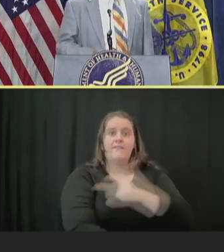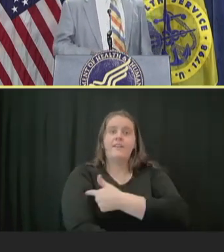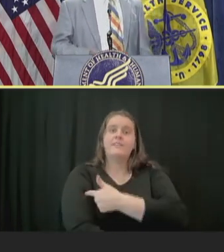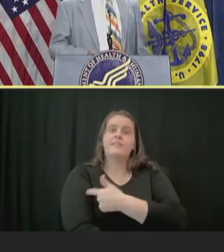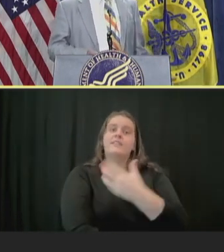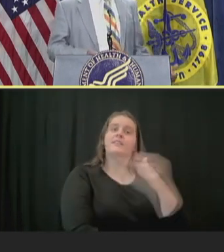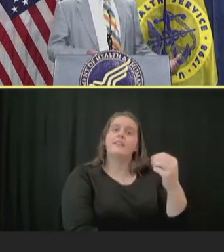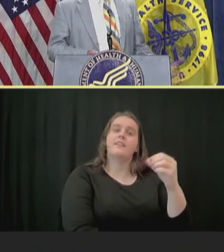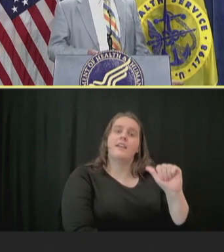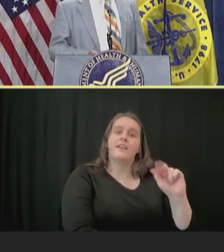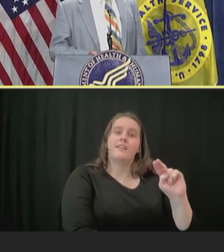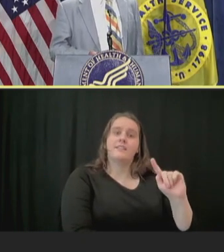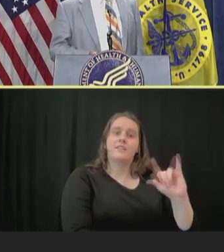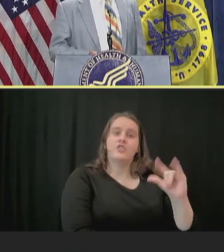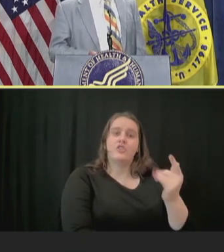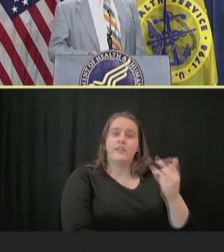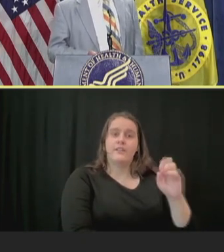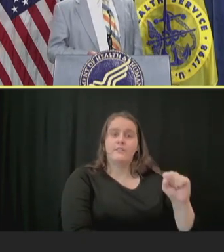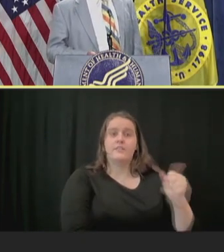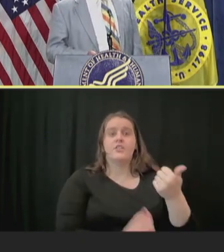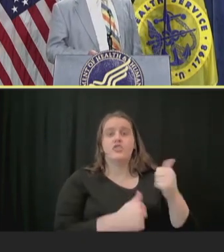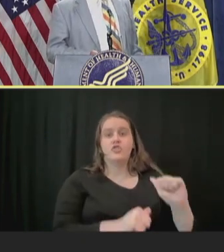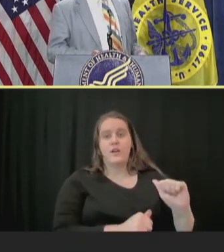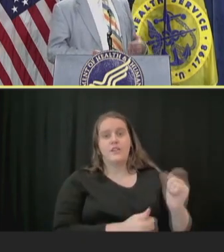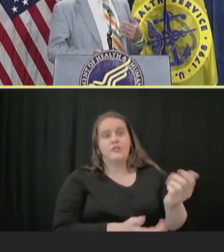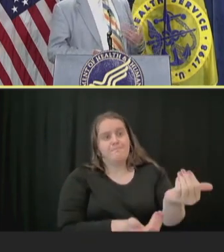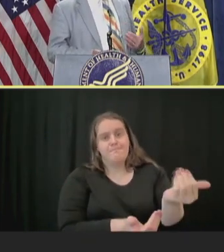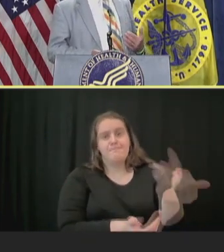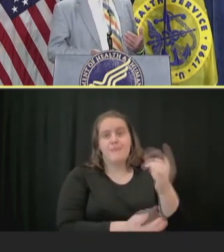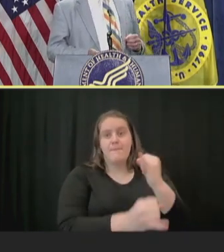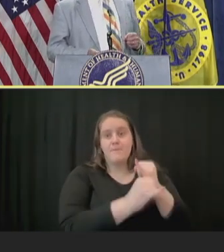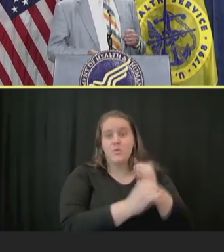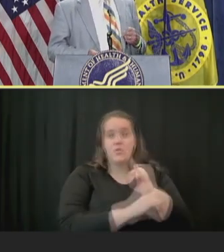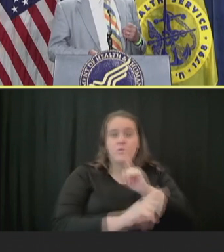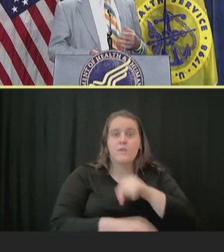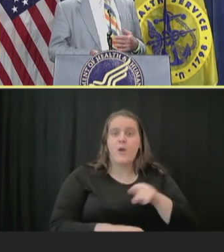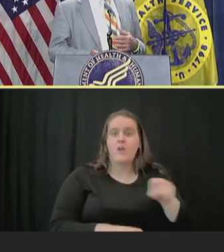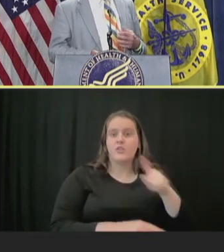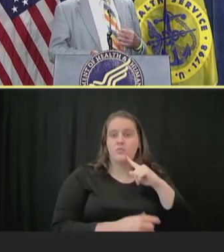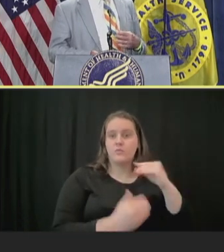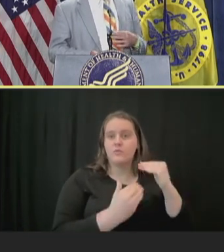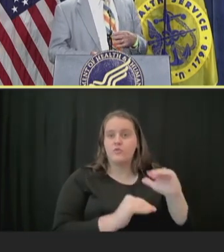trying to get an immune response against are restricted by highly polymorphic